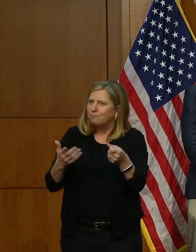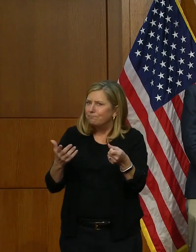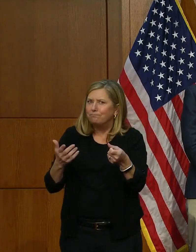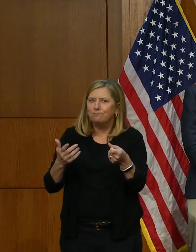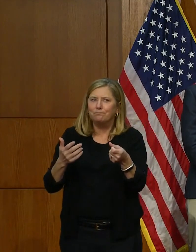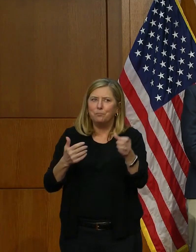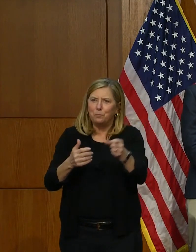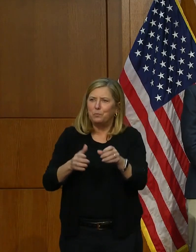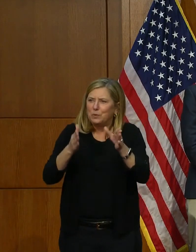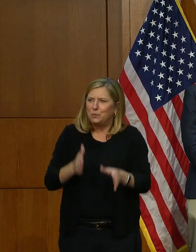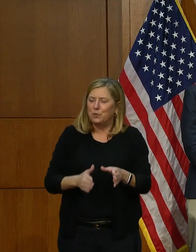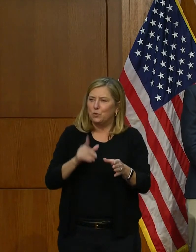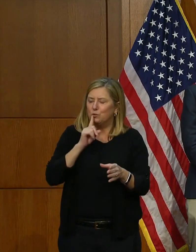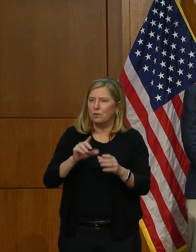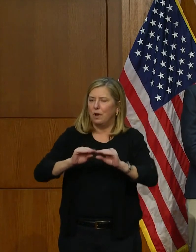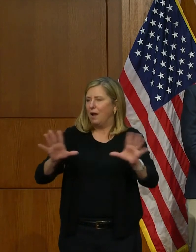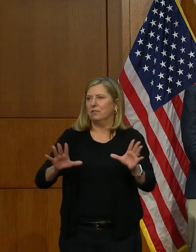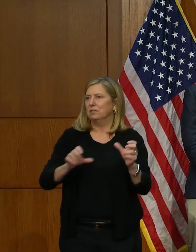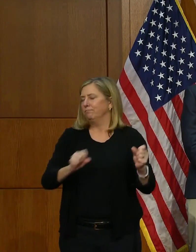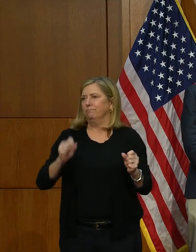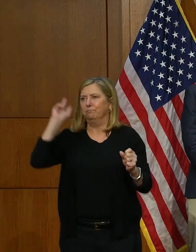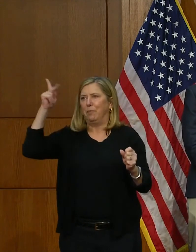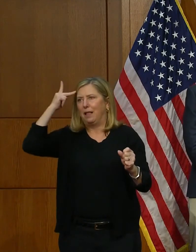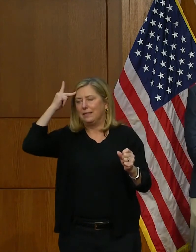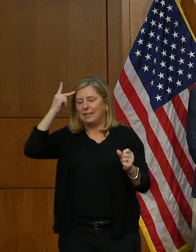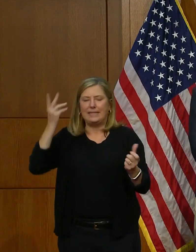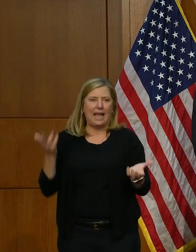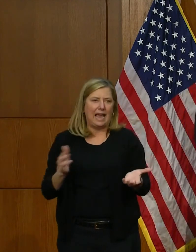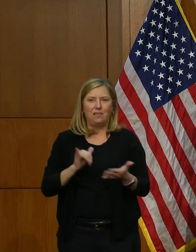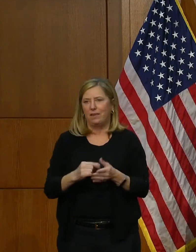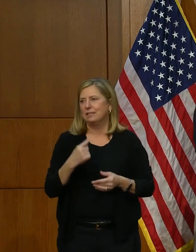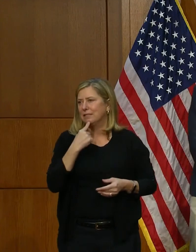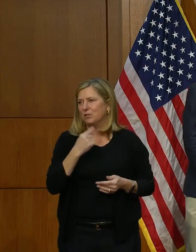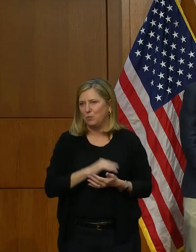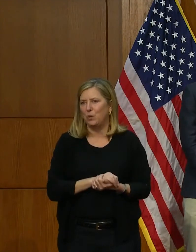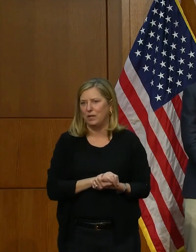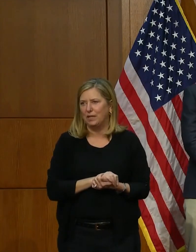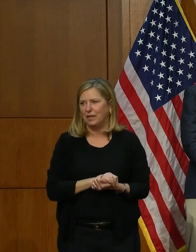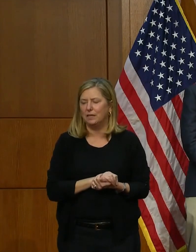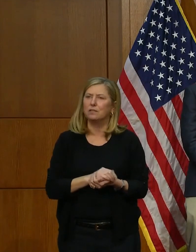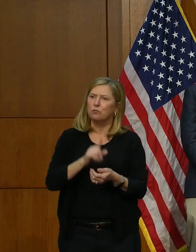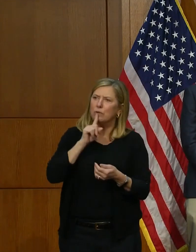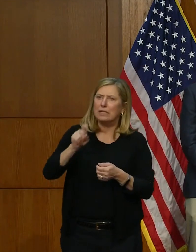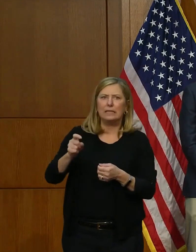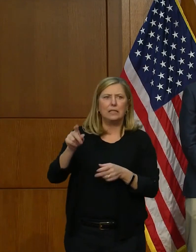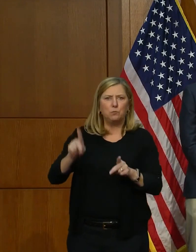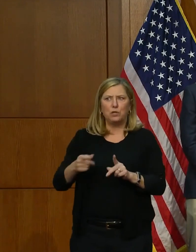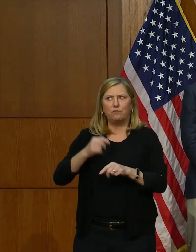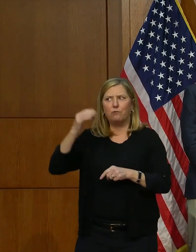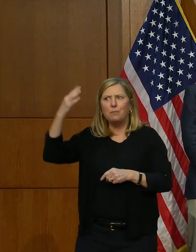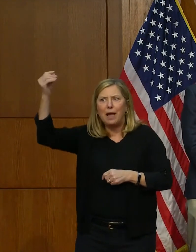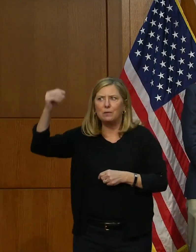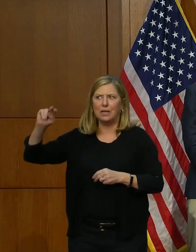POLITICAL. STAKEHOLDER EYES DISAPPOINTED. WE NEED SERIOUS